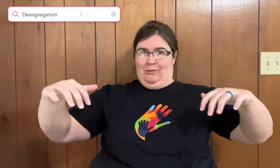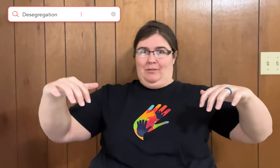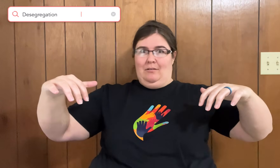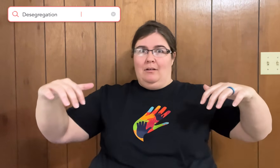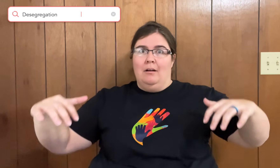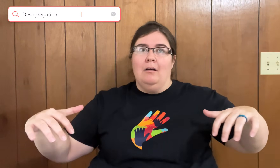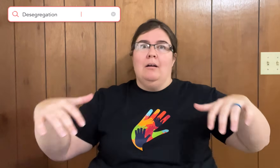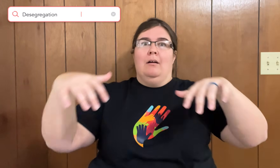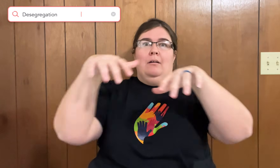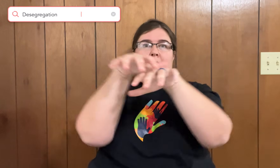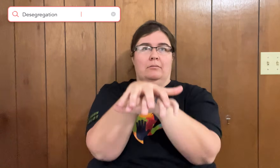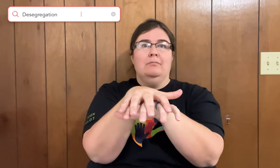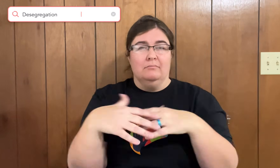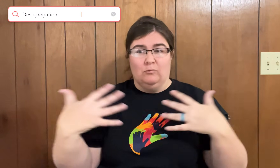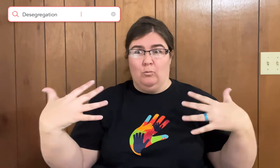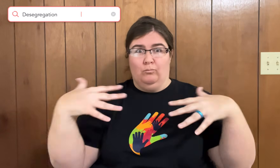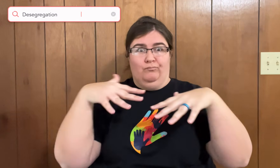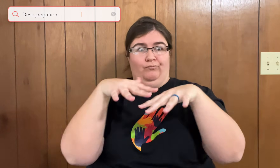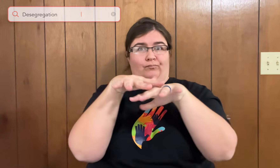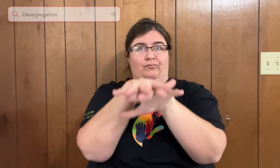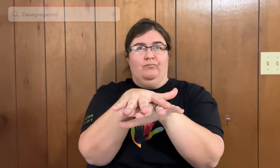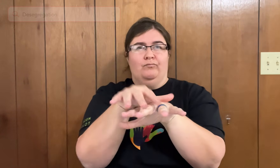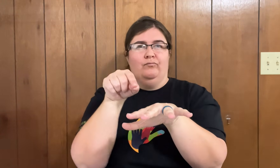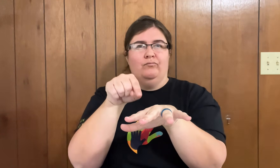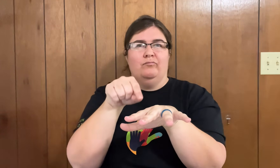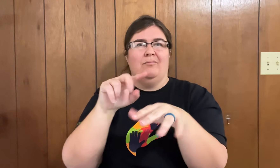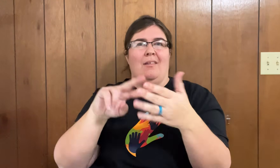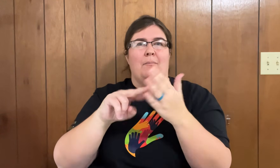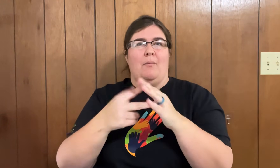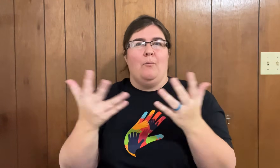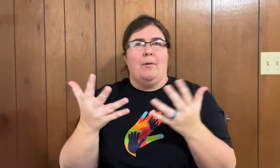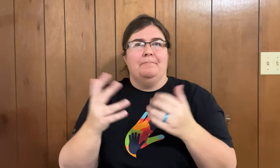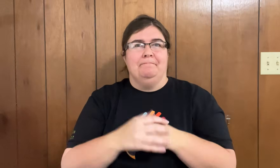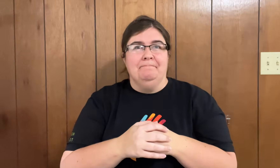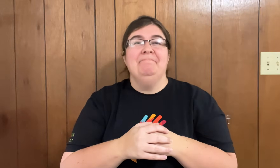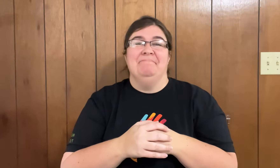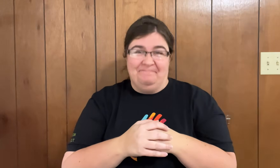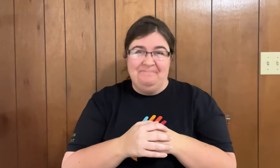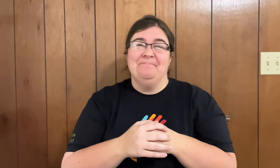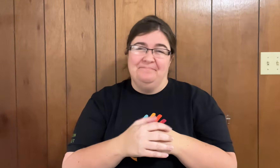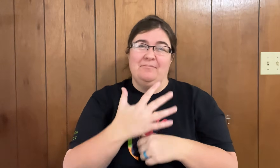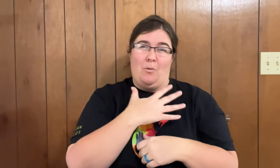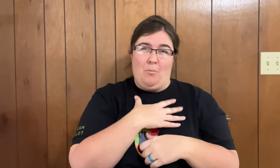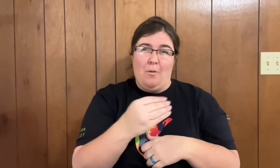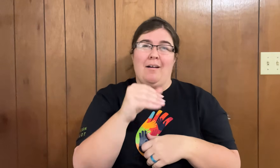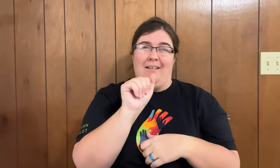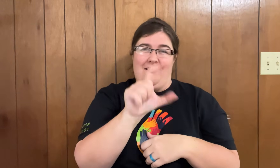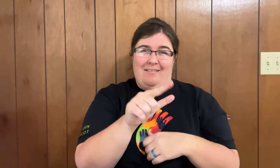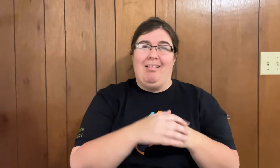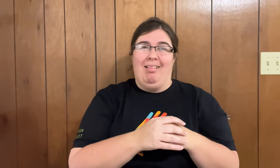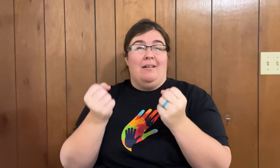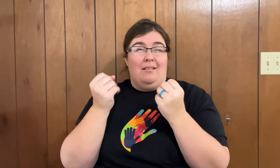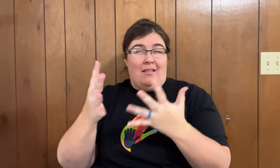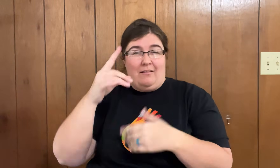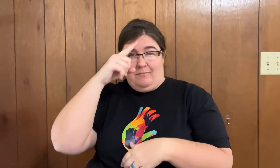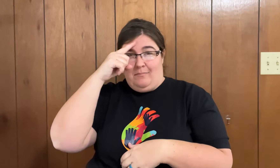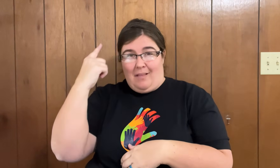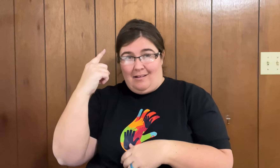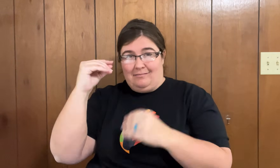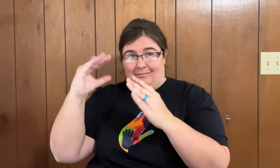been segregated were desegregated. Which meant what, can you guess? White ASL was prioritized.